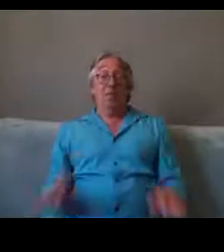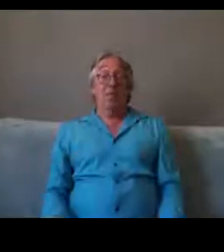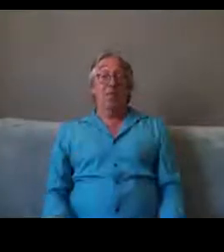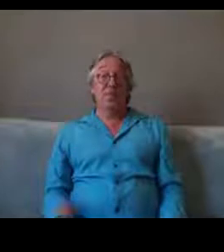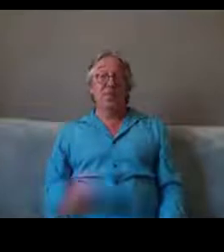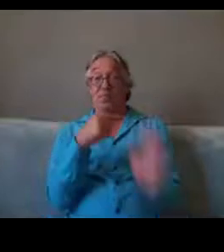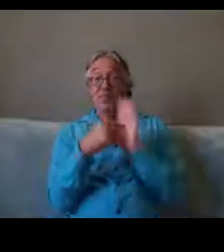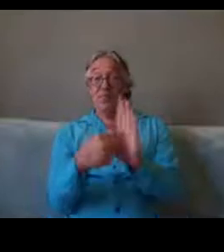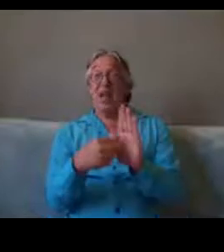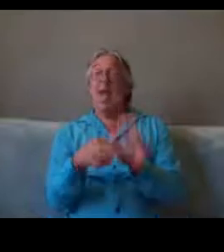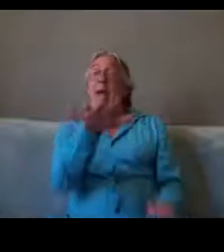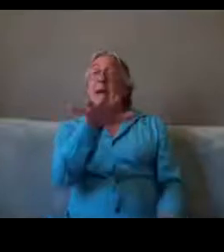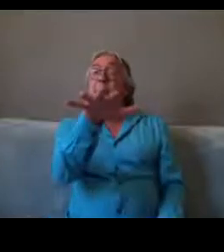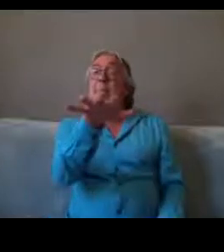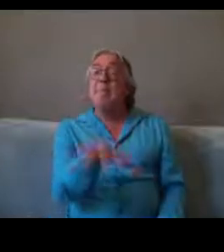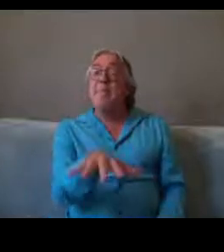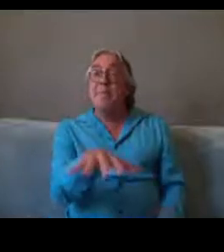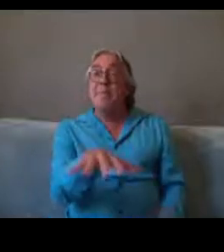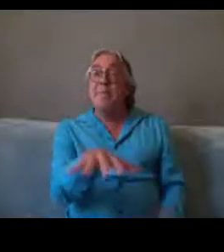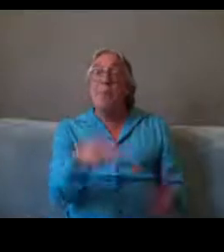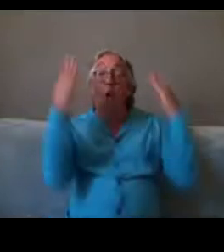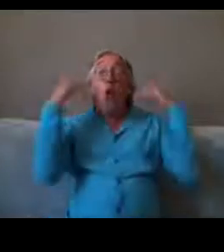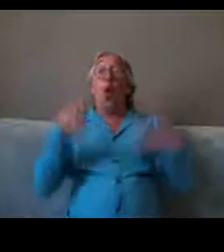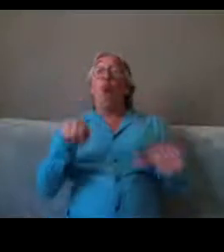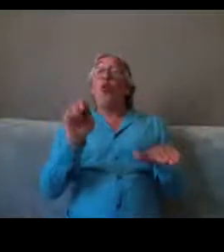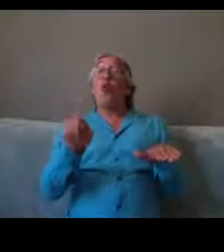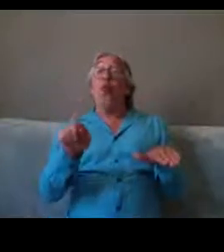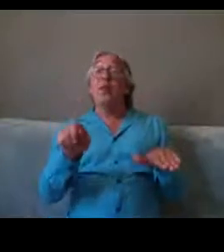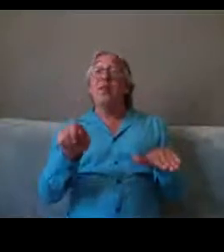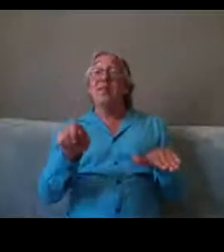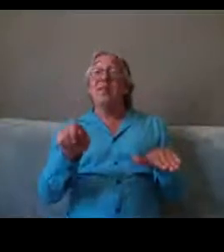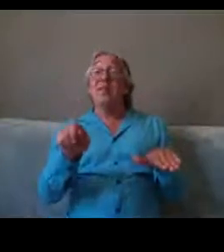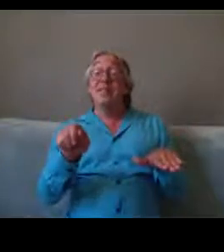what our plans are for the future, and basically, on all this,